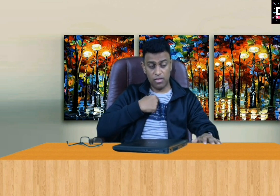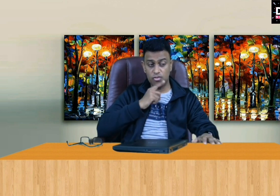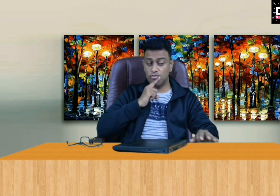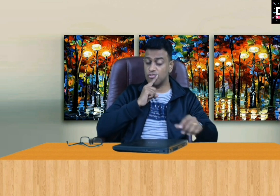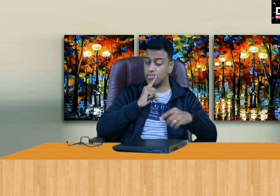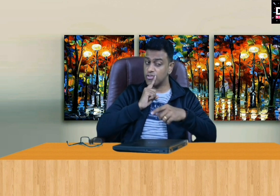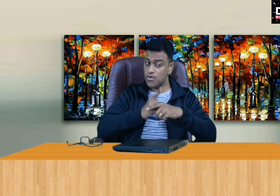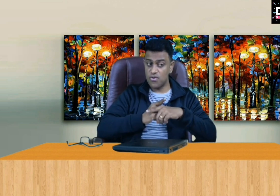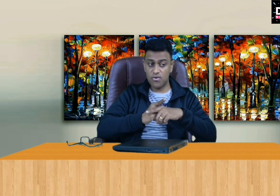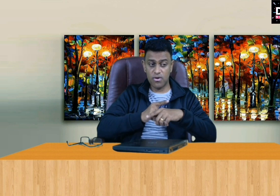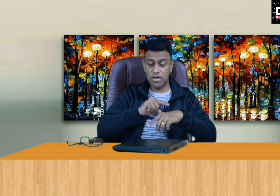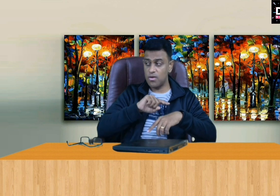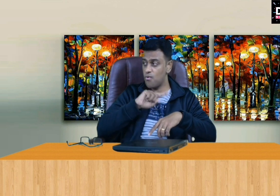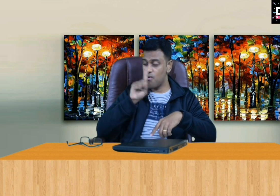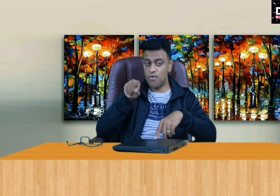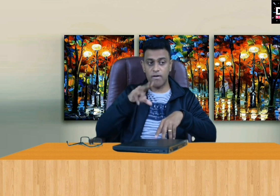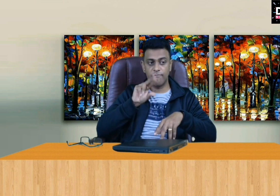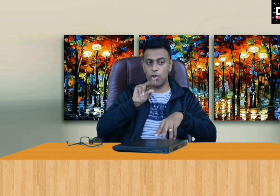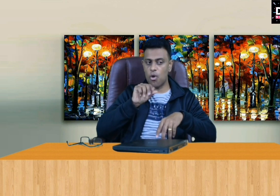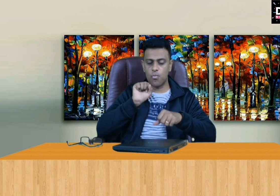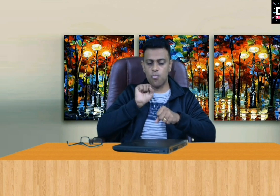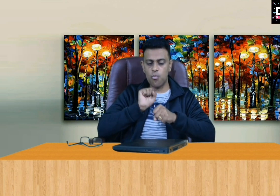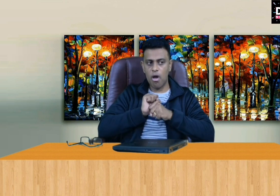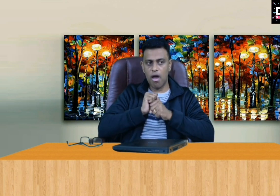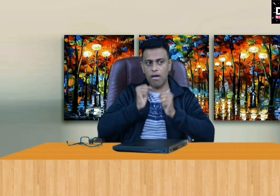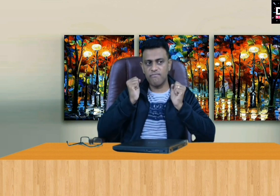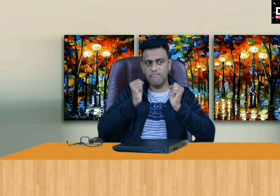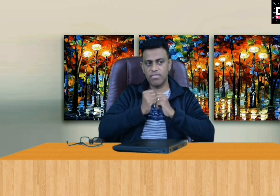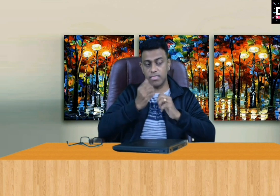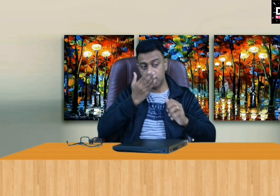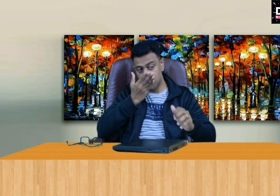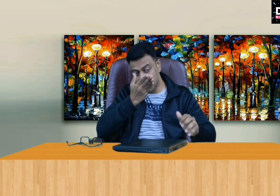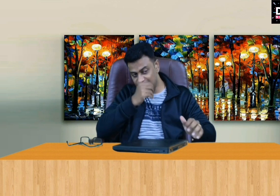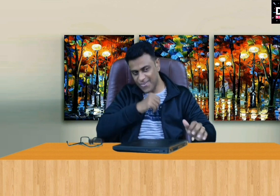I will make sure that nobody will work with you